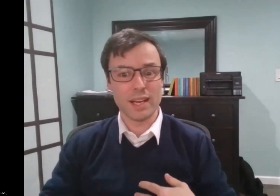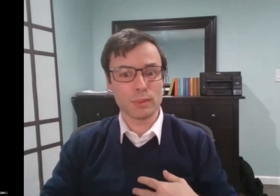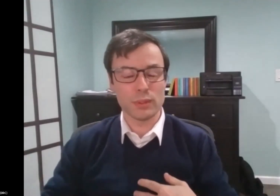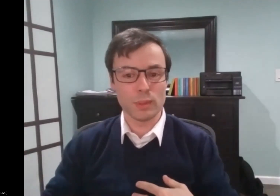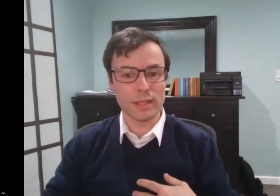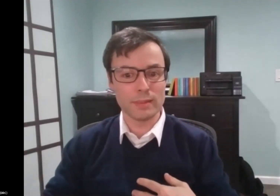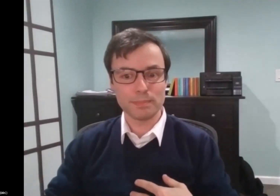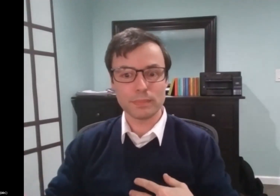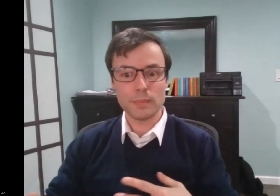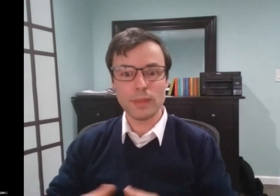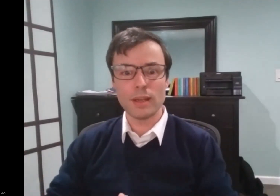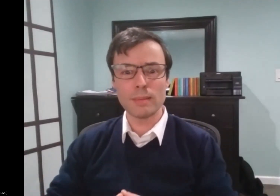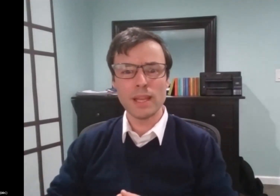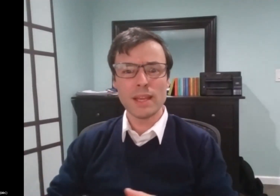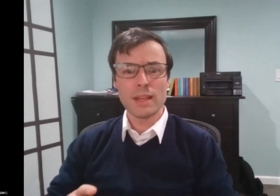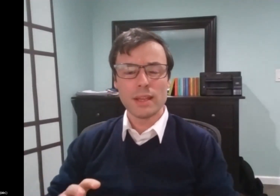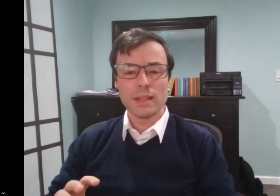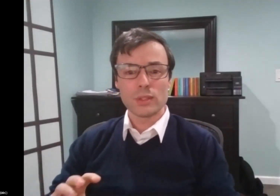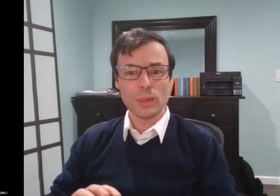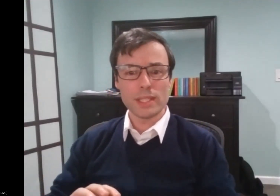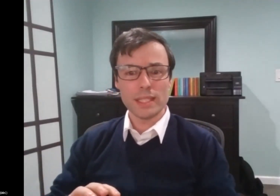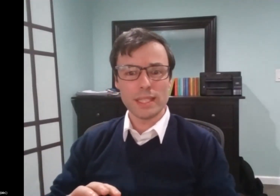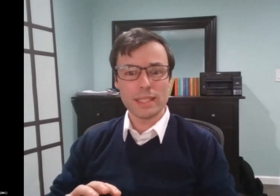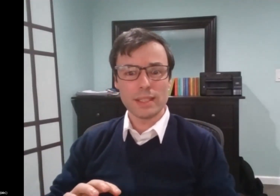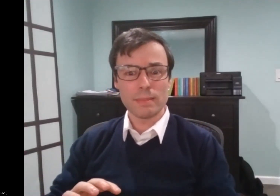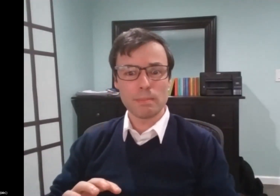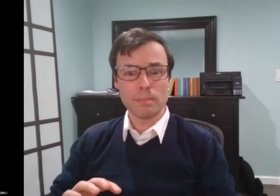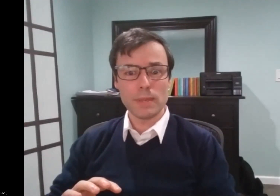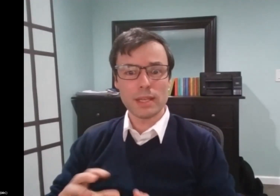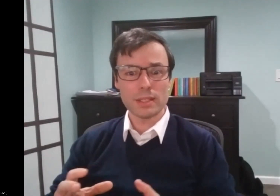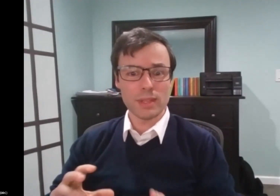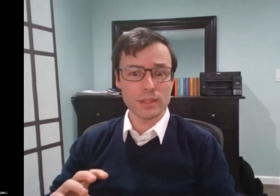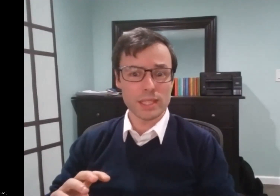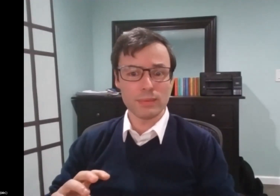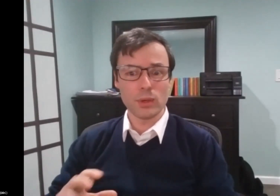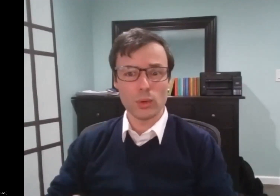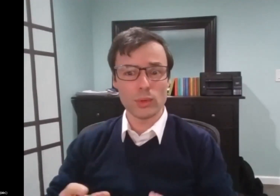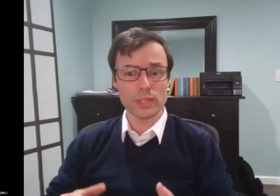limiting the ability of someone to just kind of walk